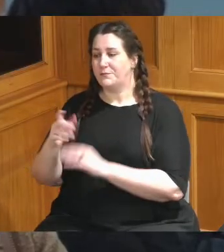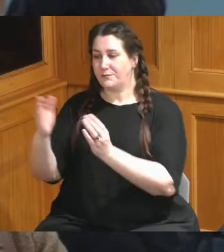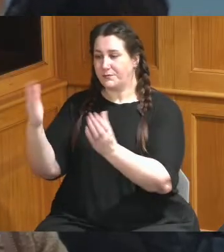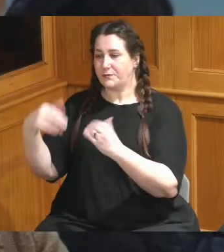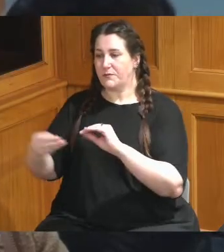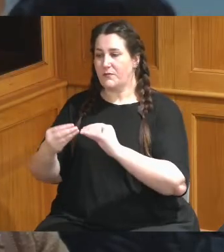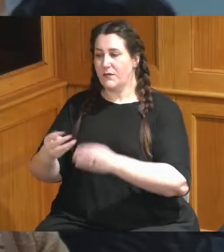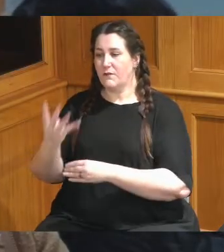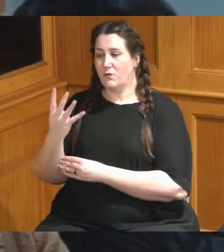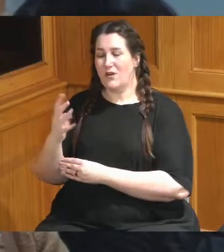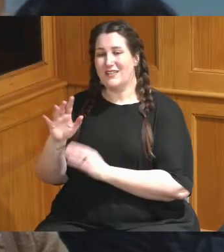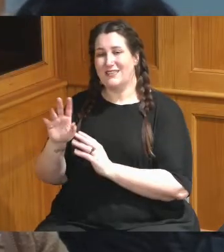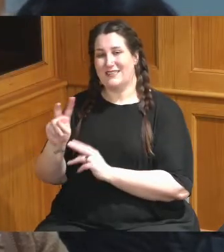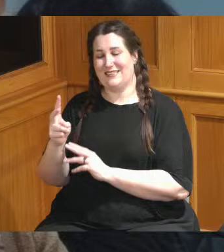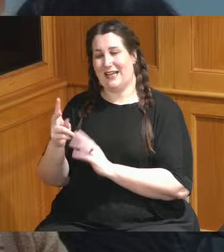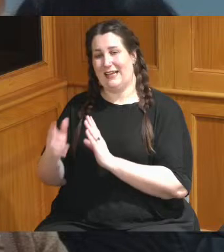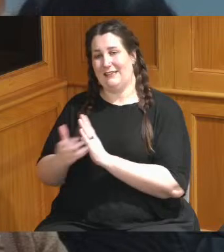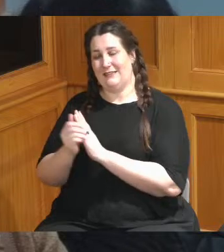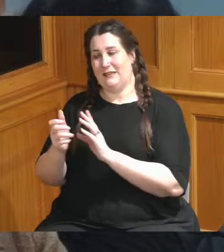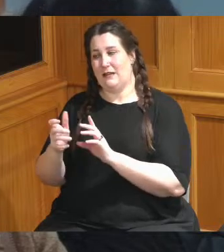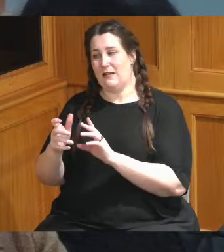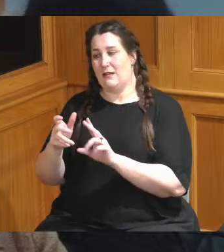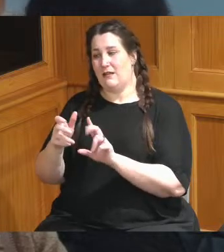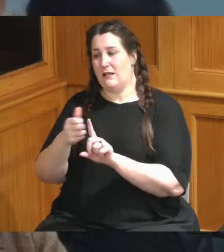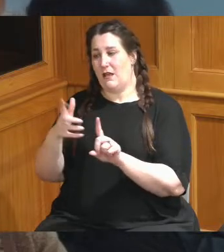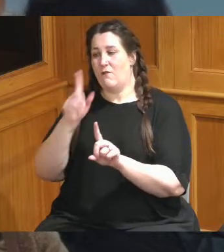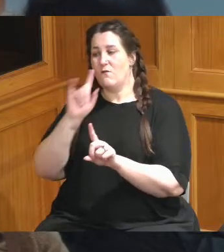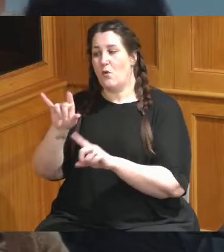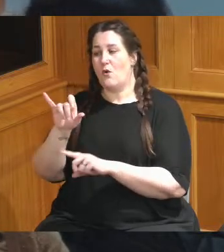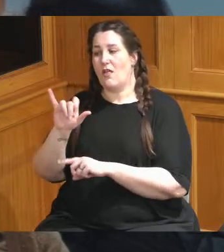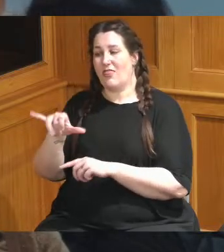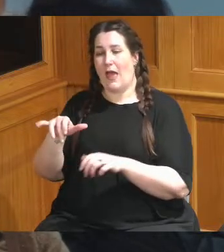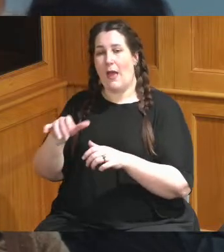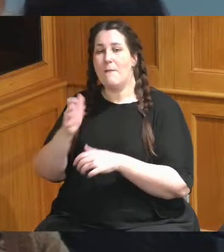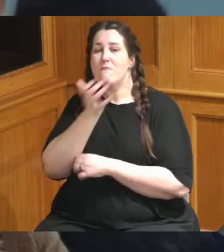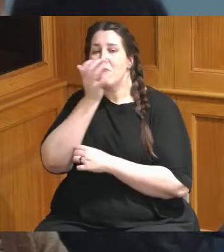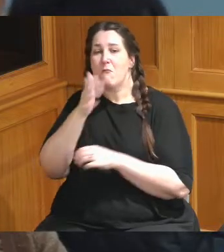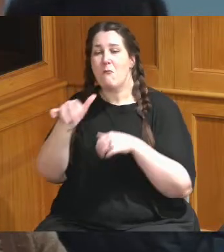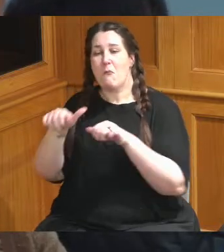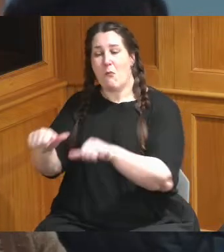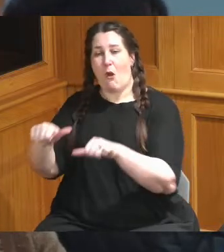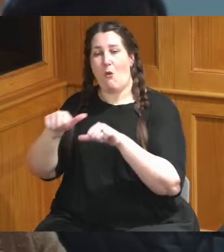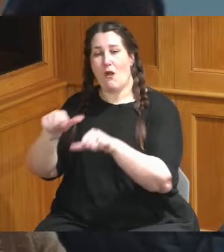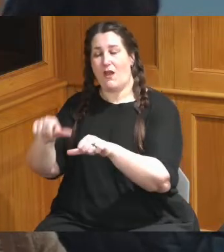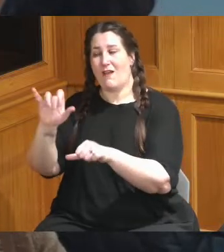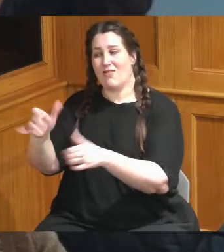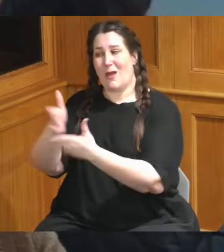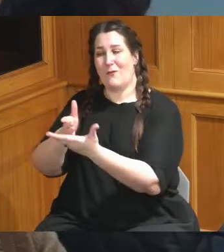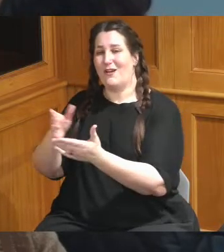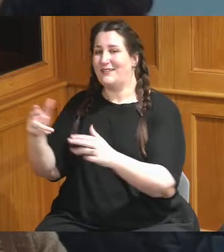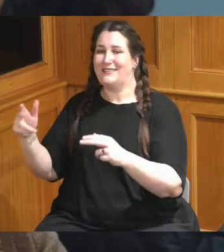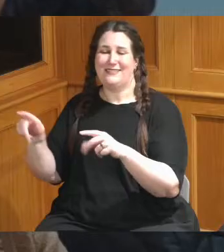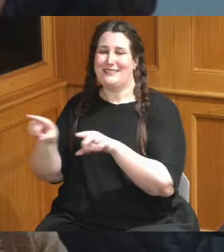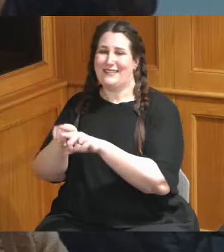extension and amendment to ODOT for mowing of that portion of Ronald Reagan Highway. All this all